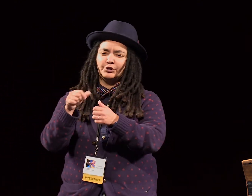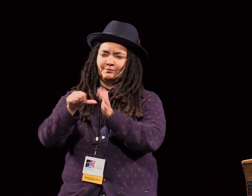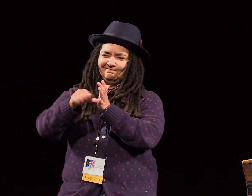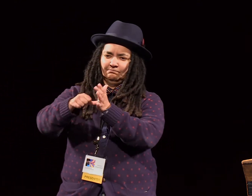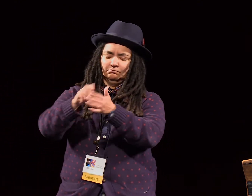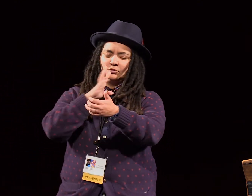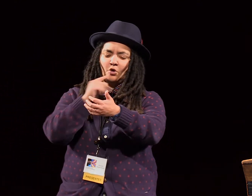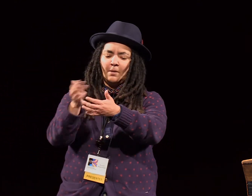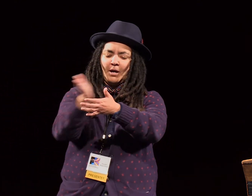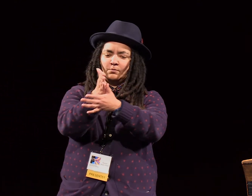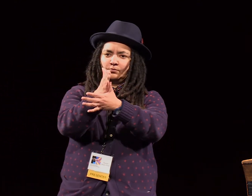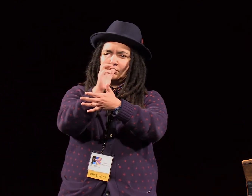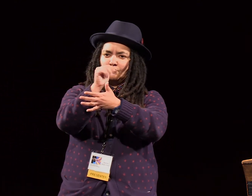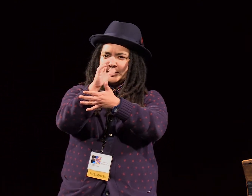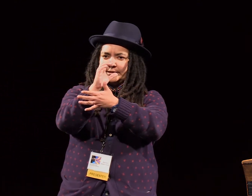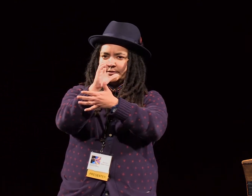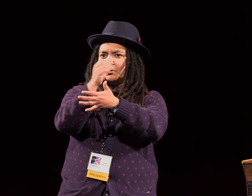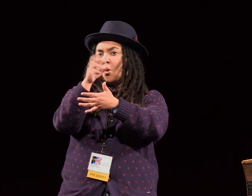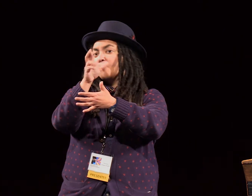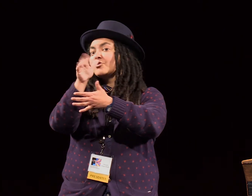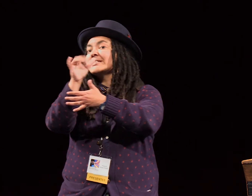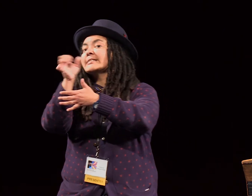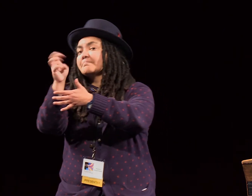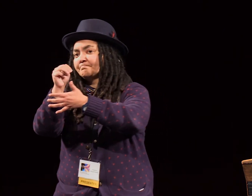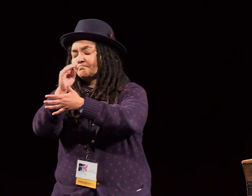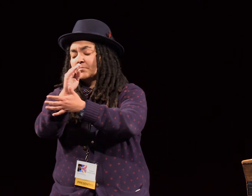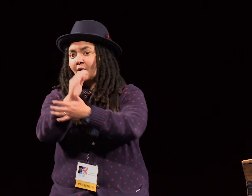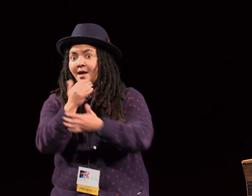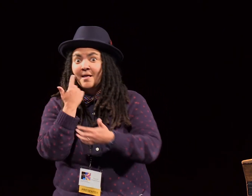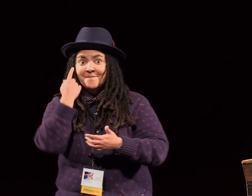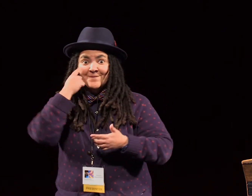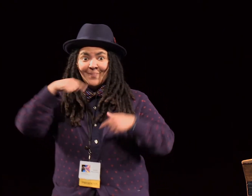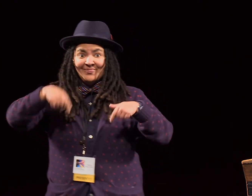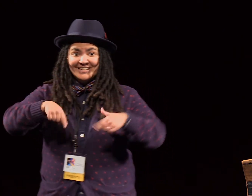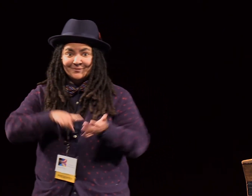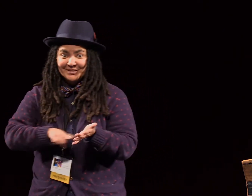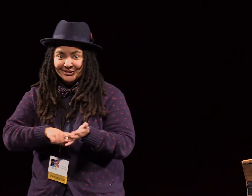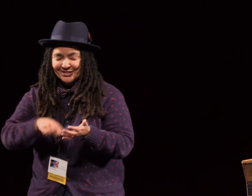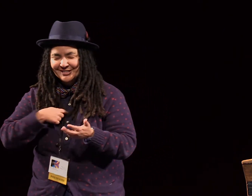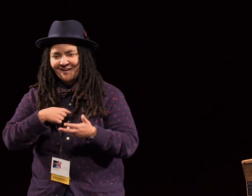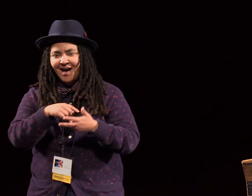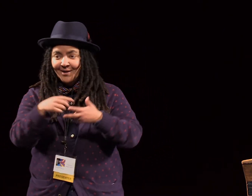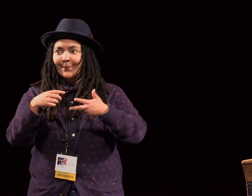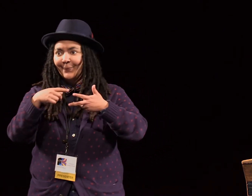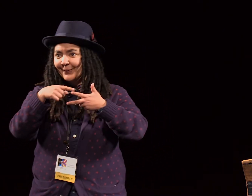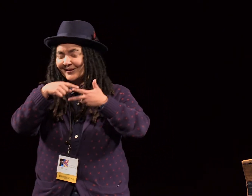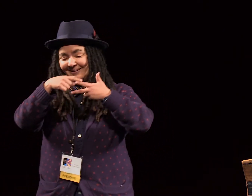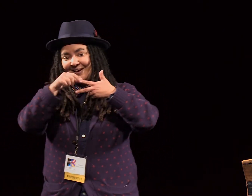So, that's the reason why I encourage people to do that. I really emphasize that race or origin is first.